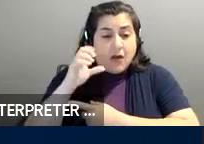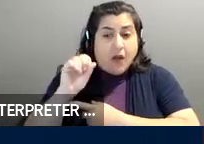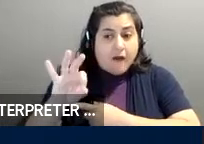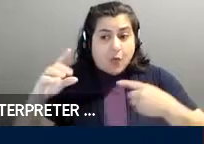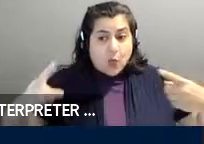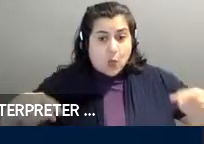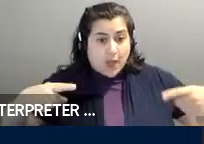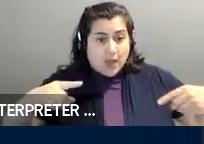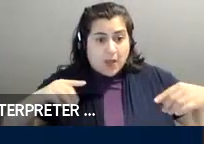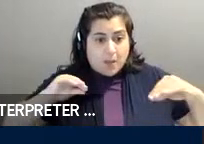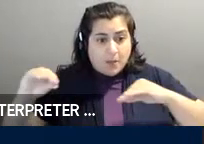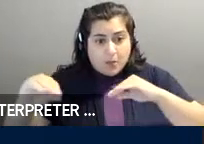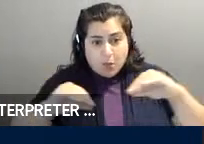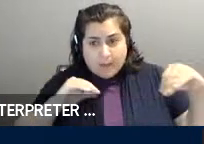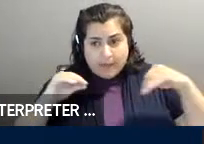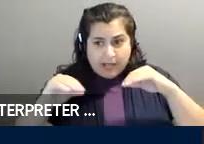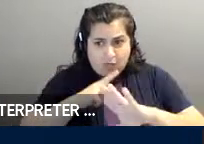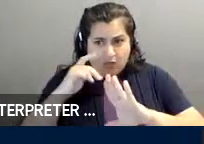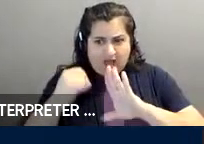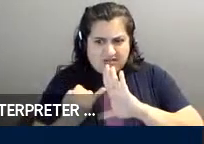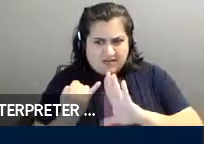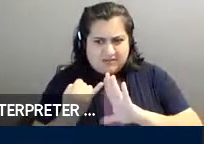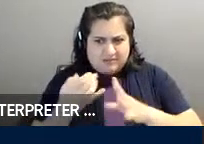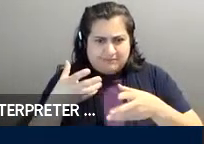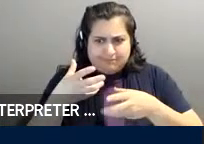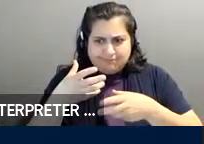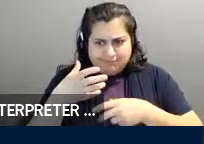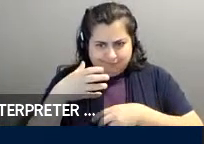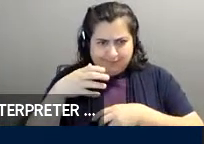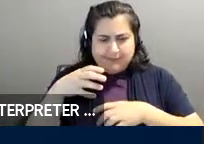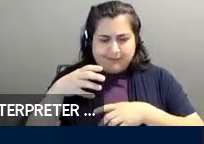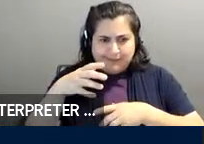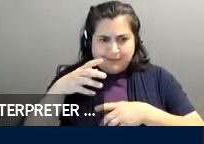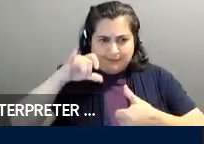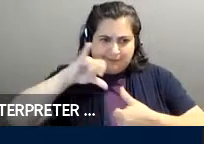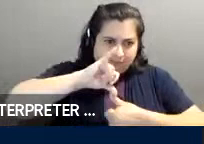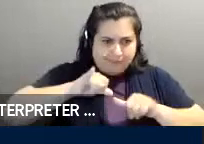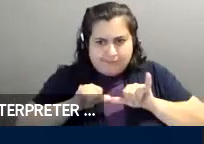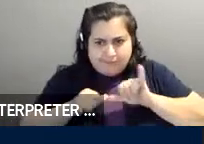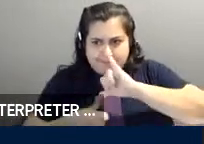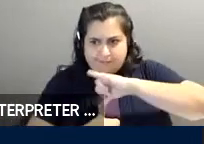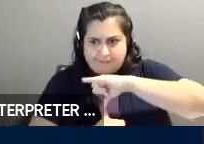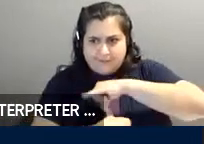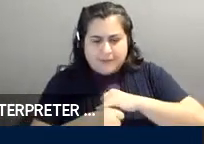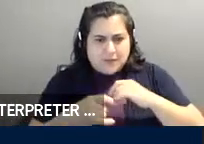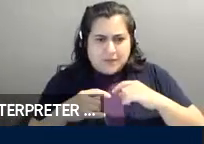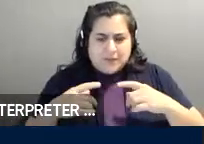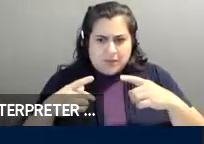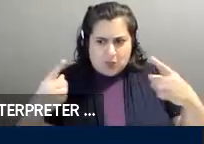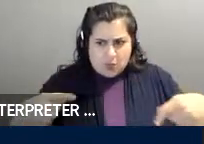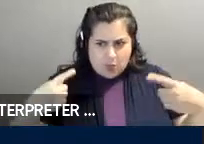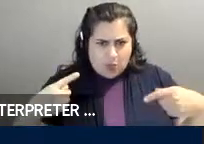Now the thing about that project is that it was -- It really collected a lot of anthropometric